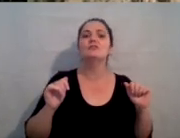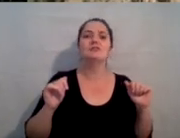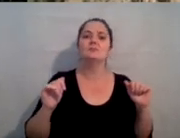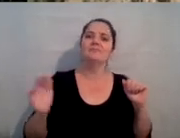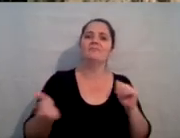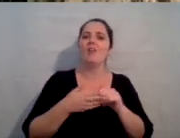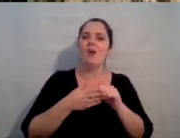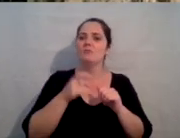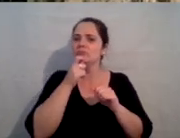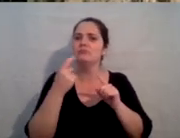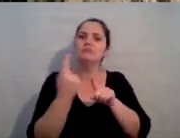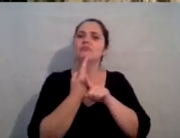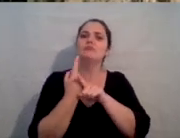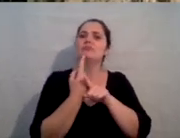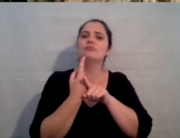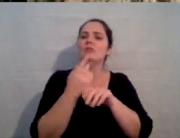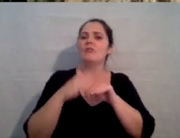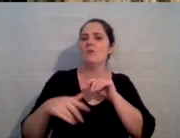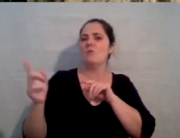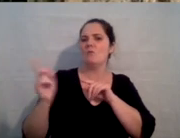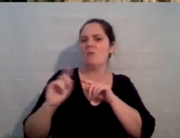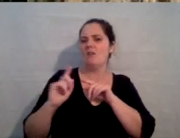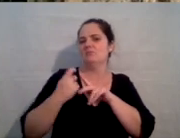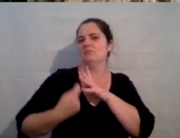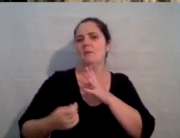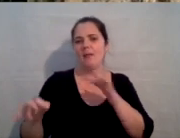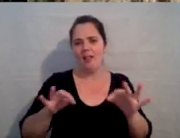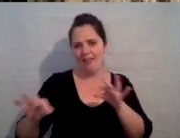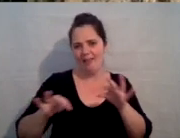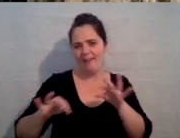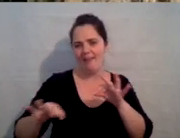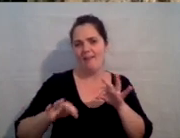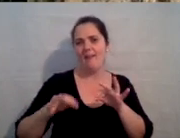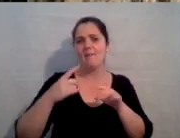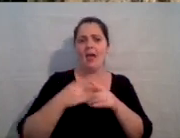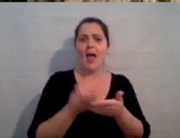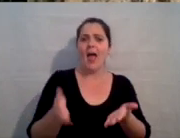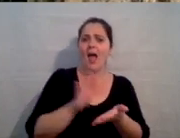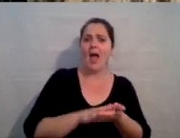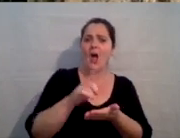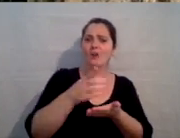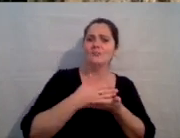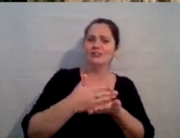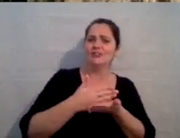what's going to happen next and also about sharing your drawings. It was wonderful the series that we did, the Draw Along series that we did in